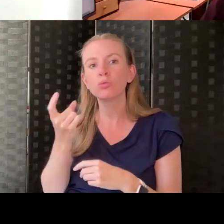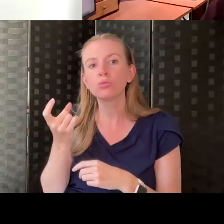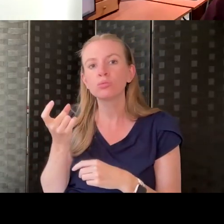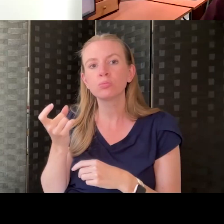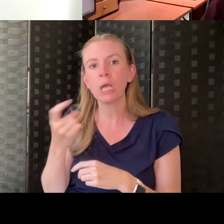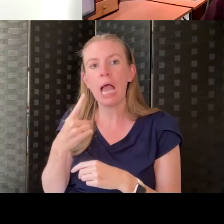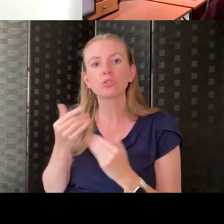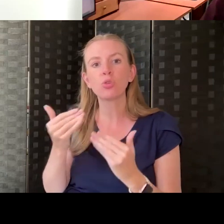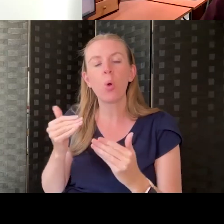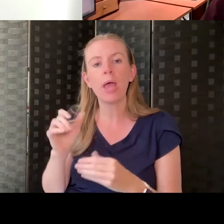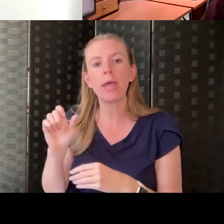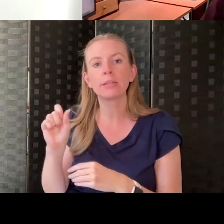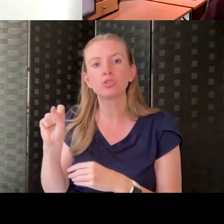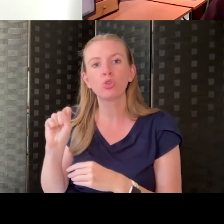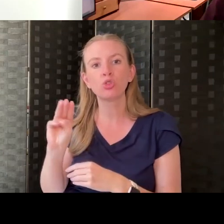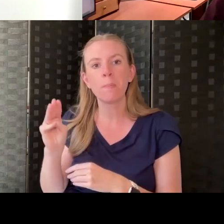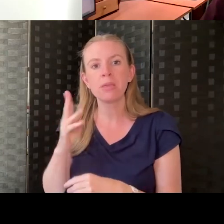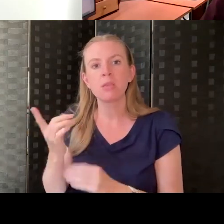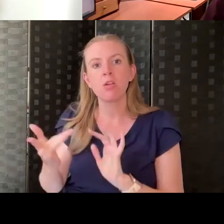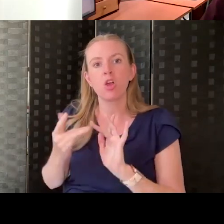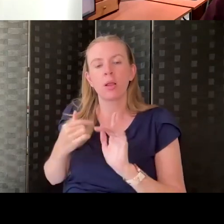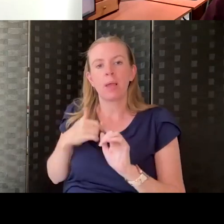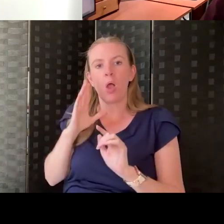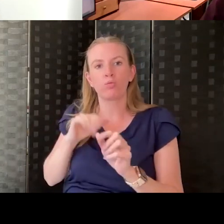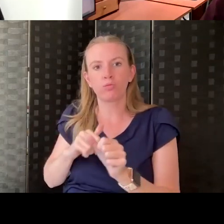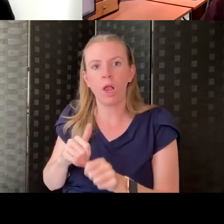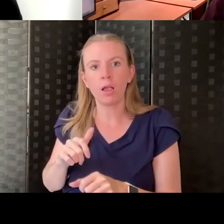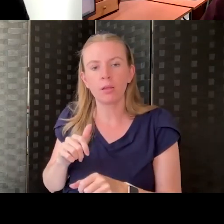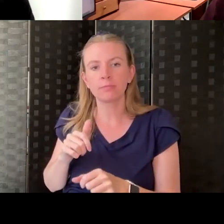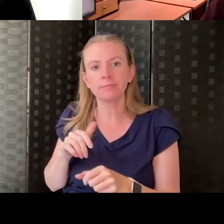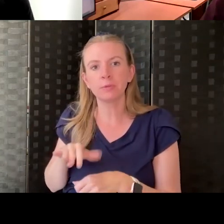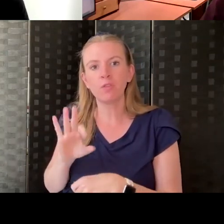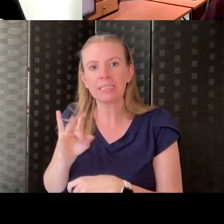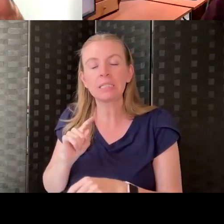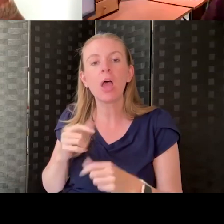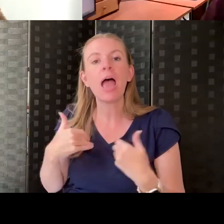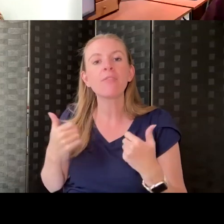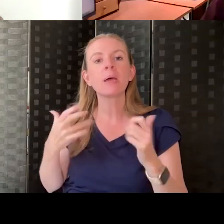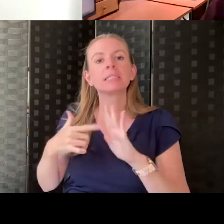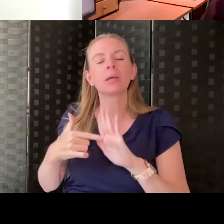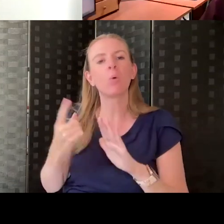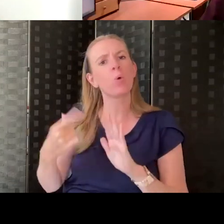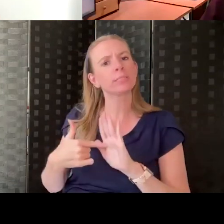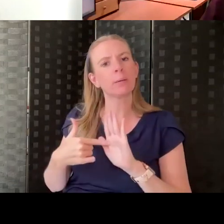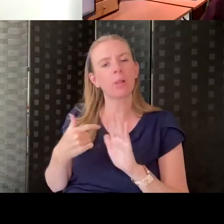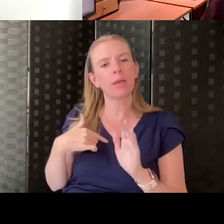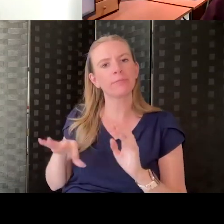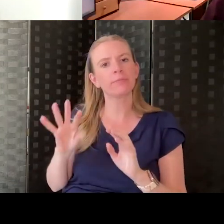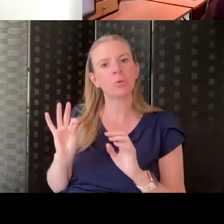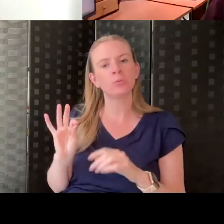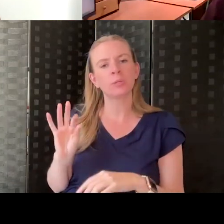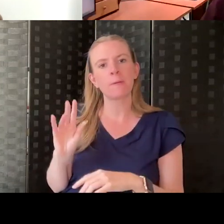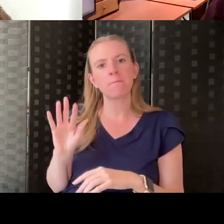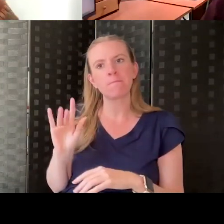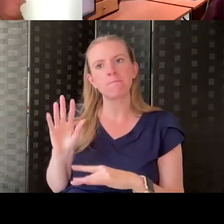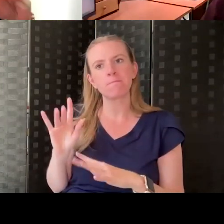a track this one down. There are tons of examples, really good examples I found where this guy had